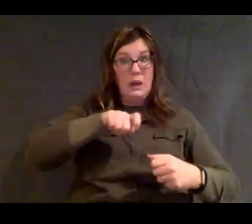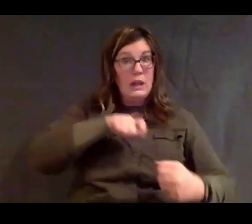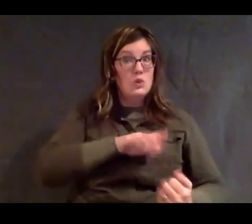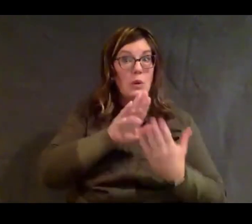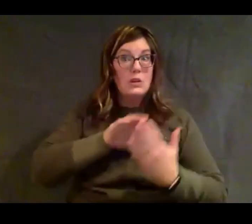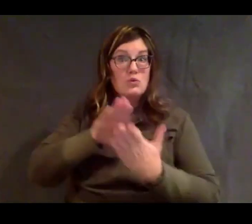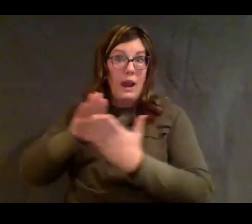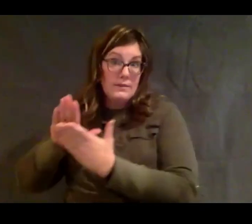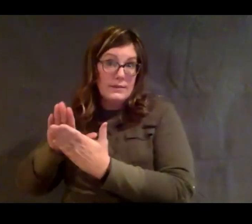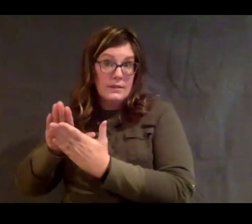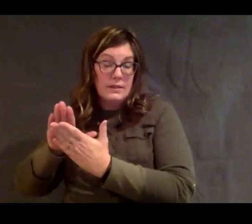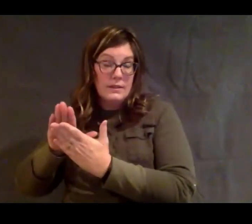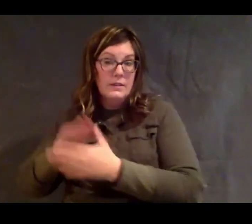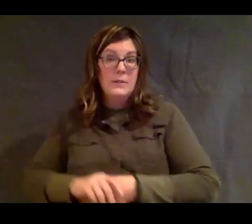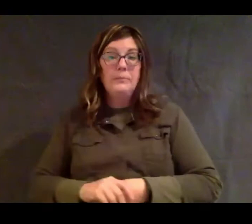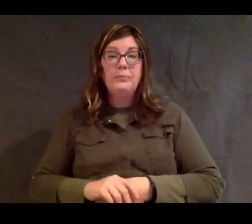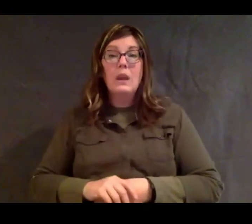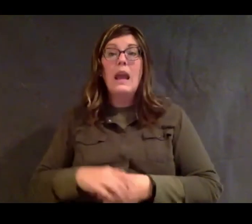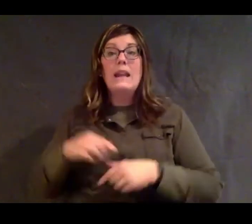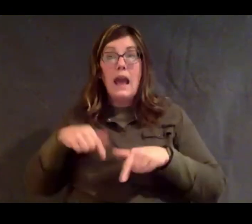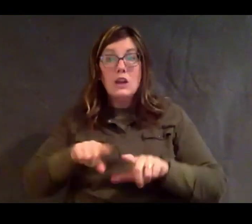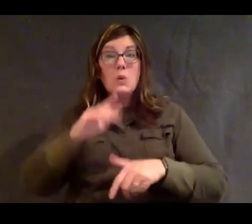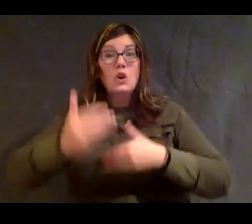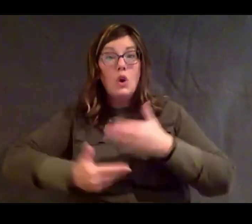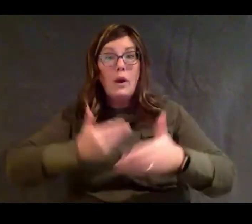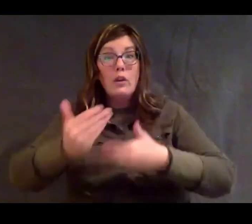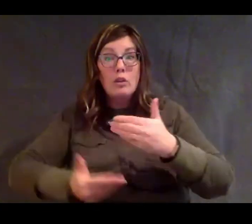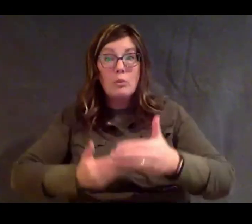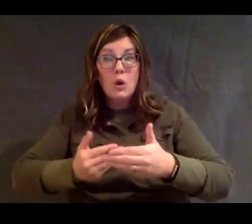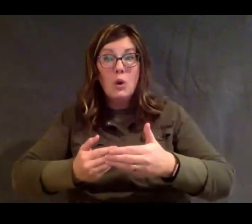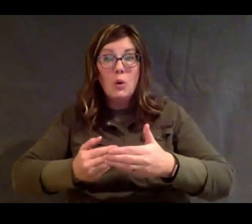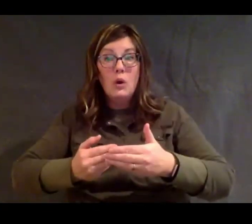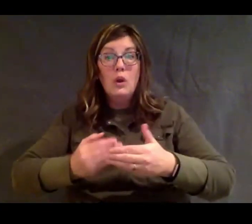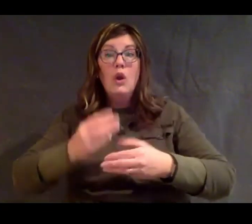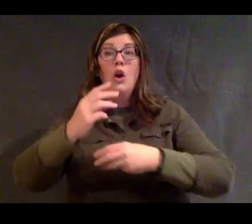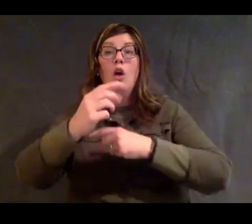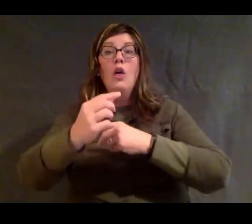that as we are going through this global pandemic and yes we are here today giving out vaccines